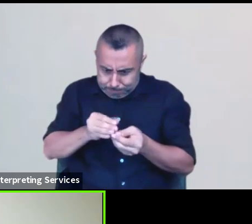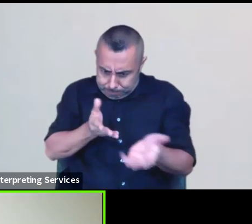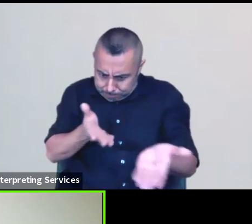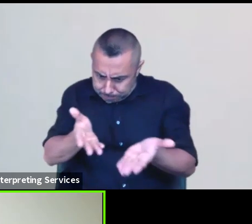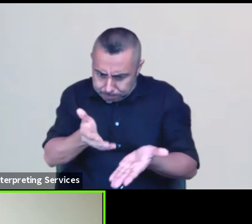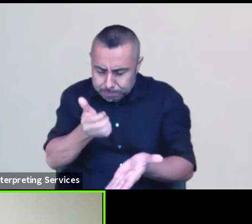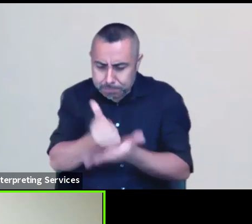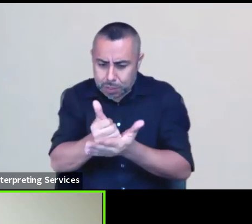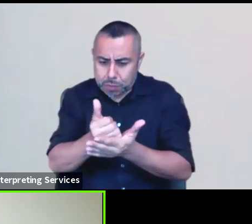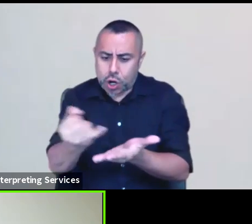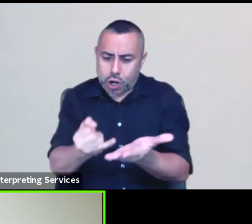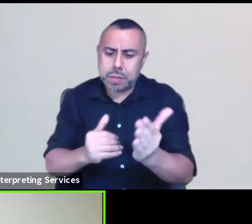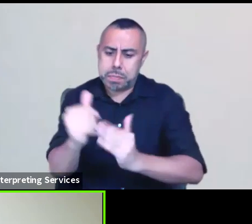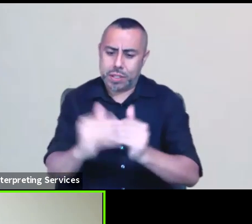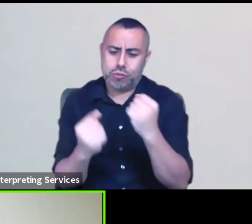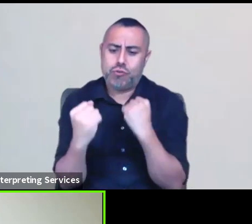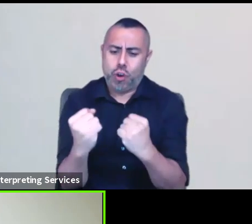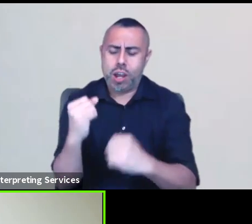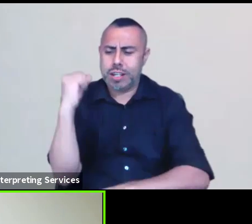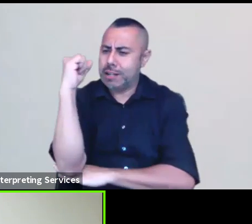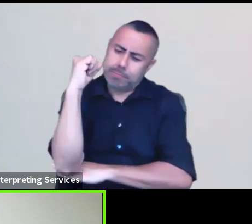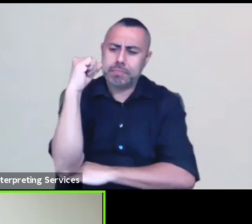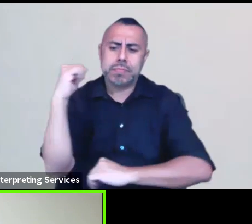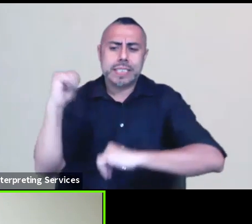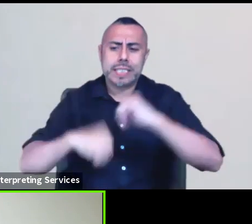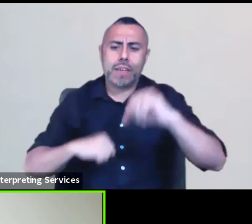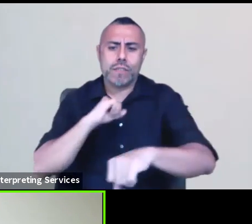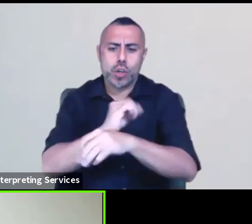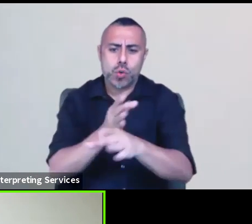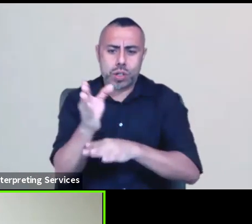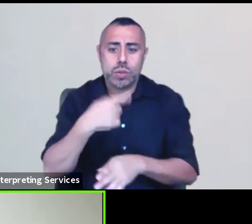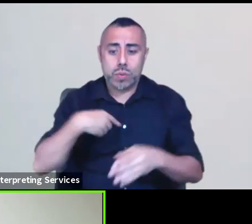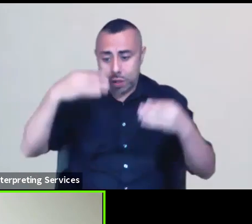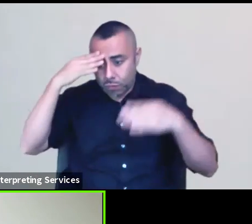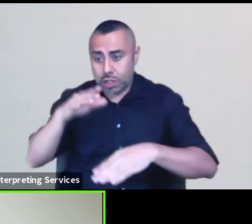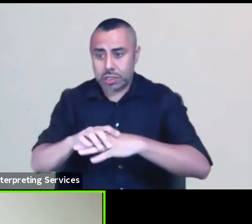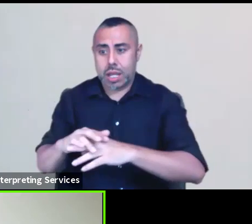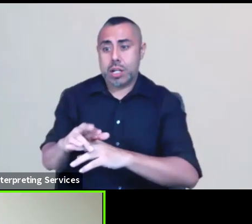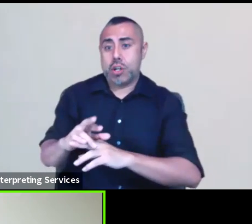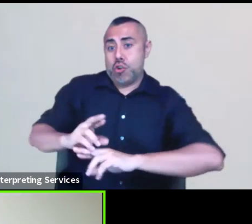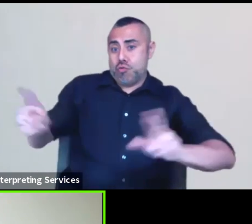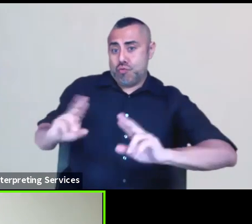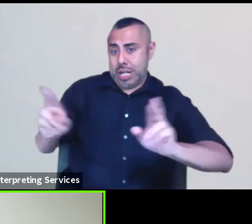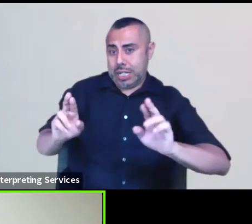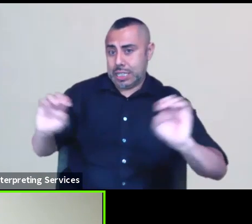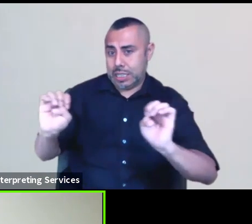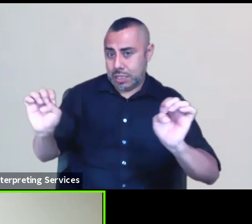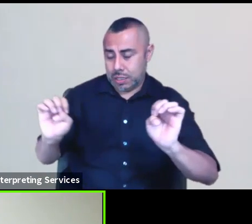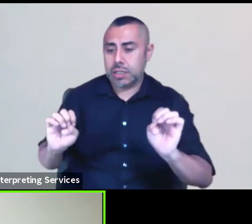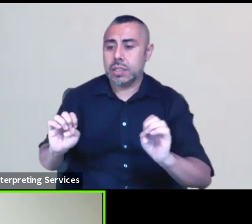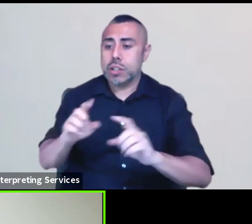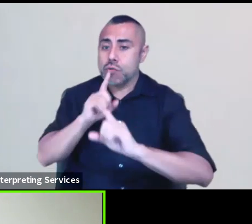and we're focused on emergency readiness, response, and recovery. CERF+ is the go-to organization